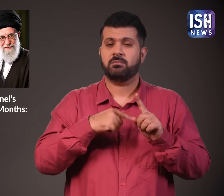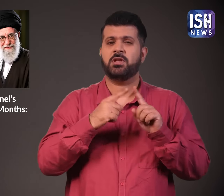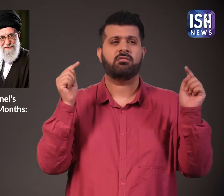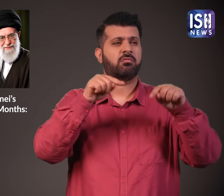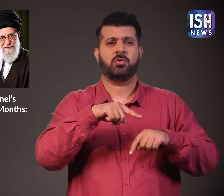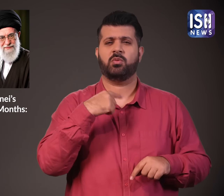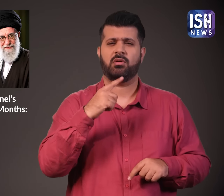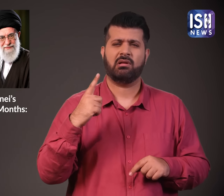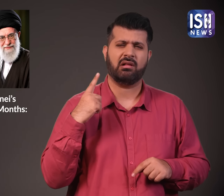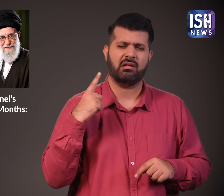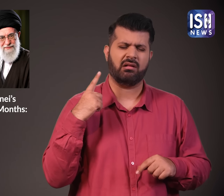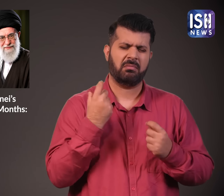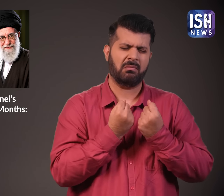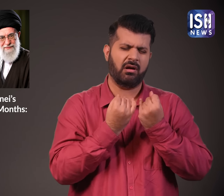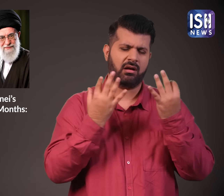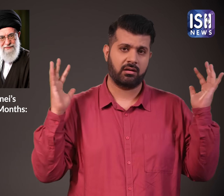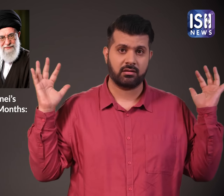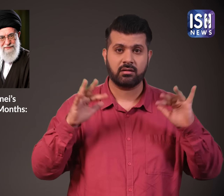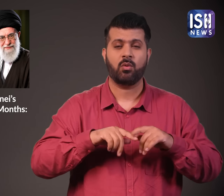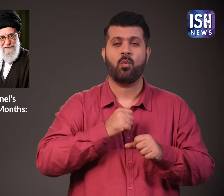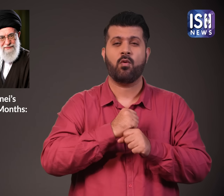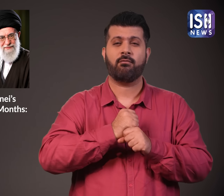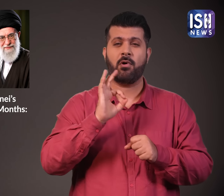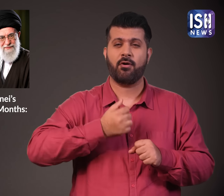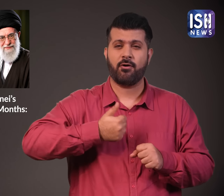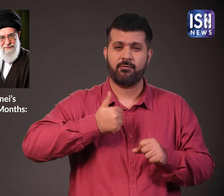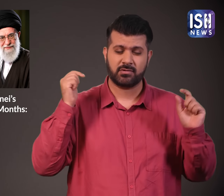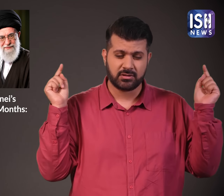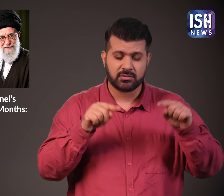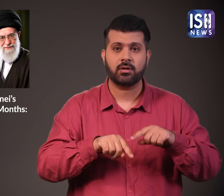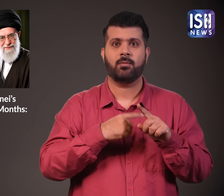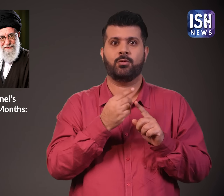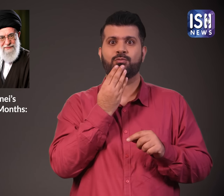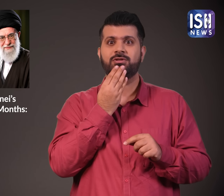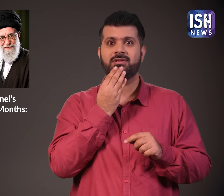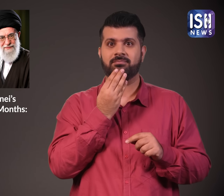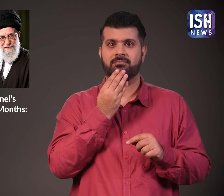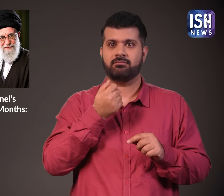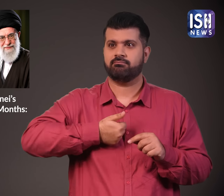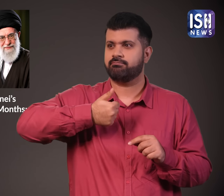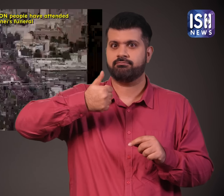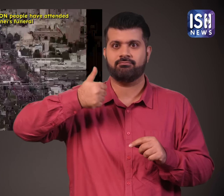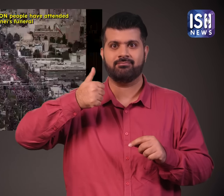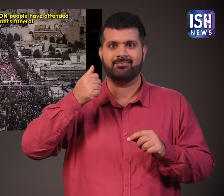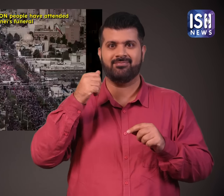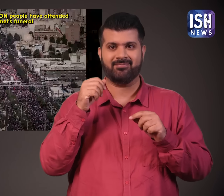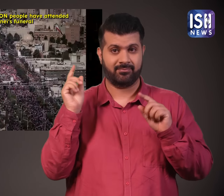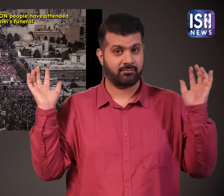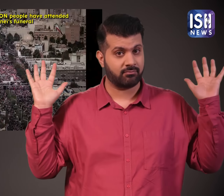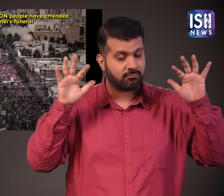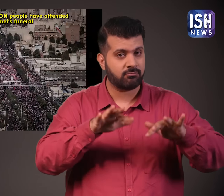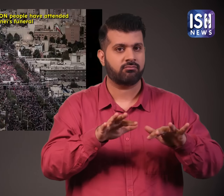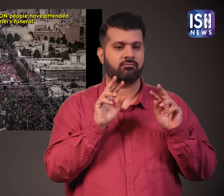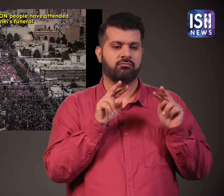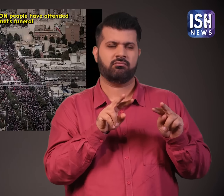Many leaders, officials, and religious figures attended.